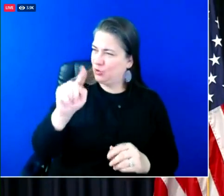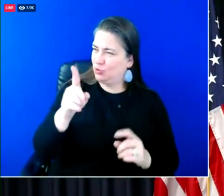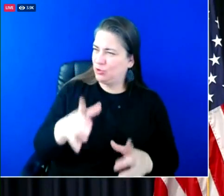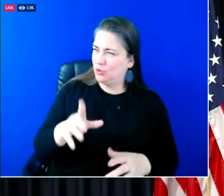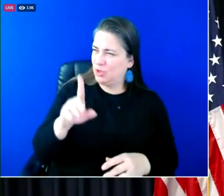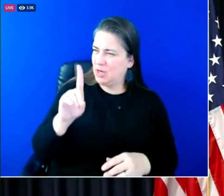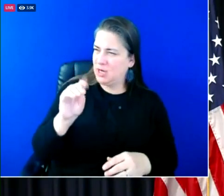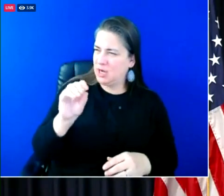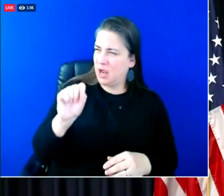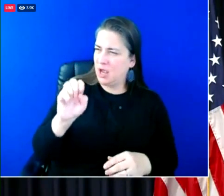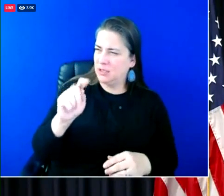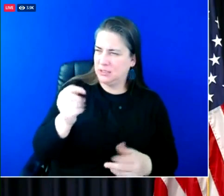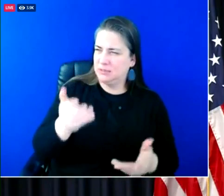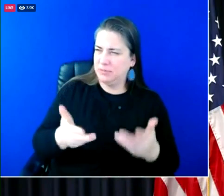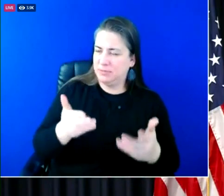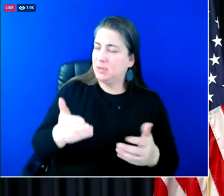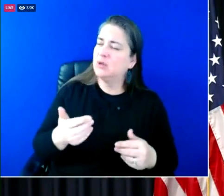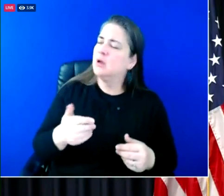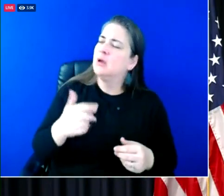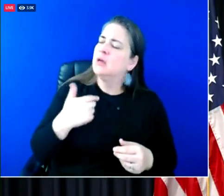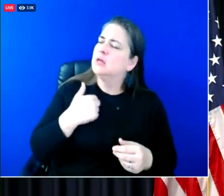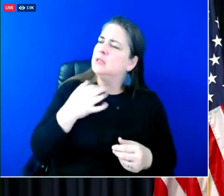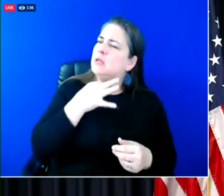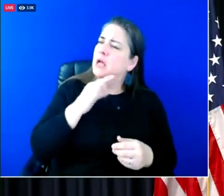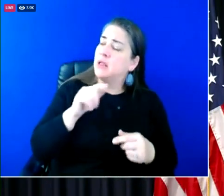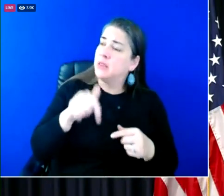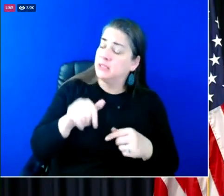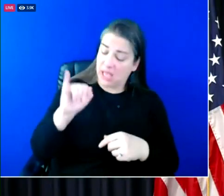was wondering, how does this ice storm compared to others that we've seen